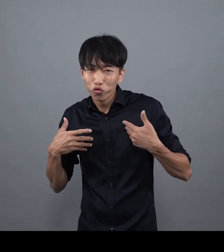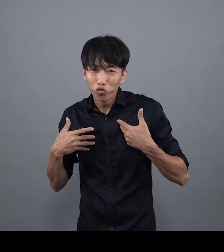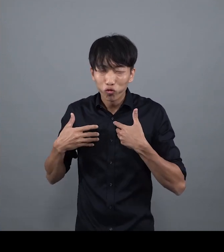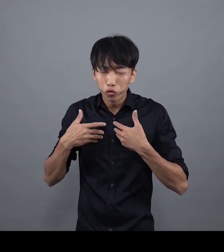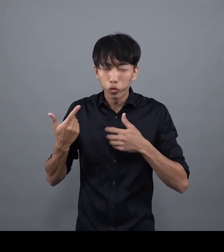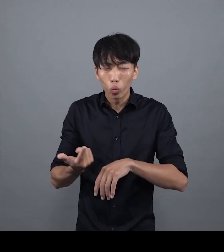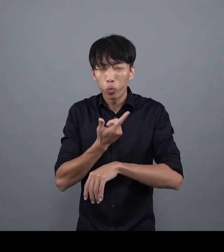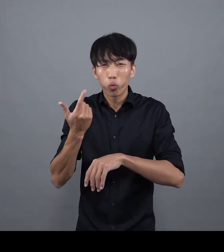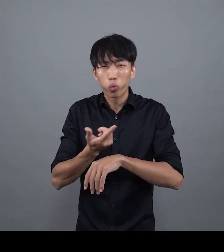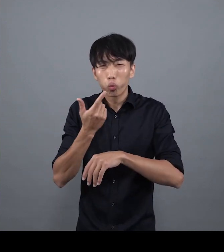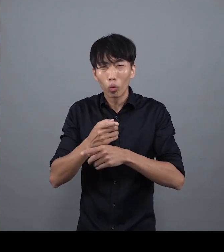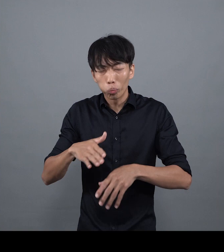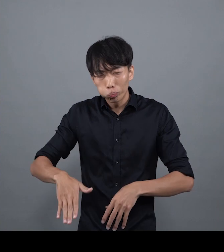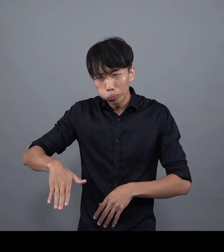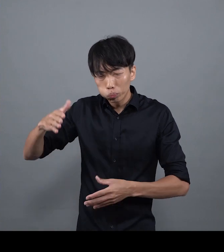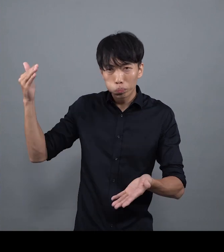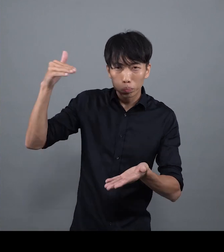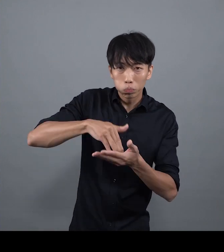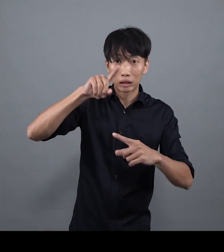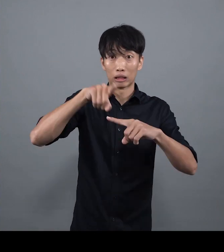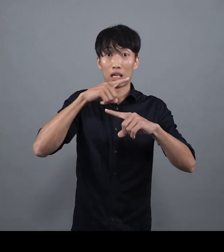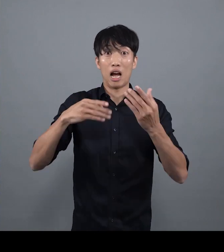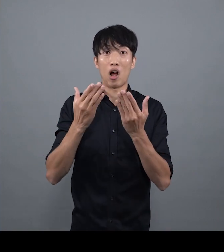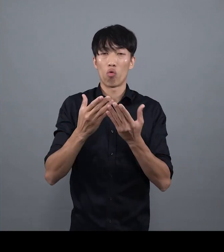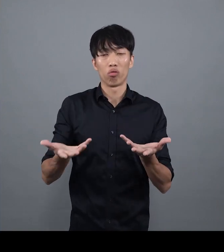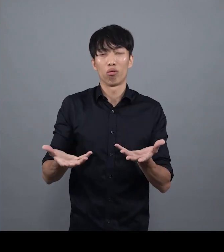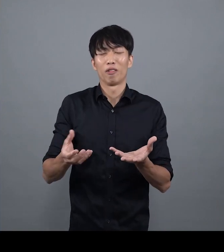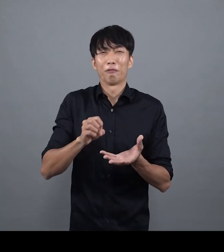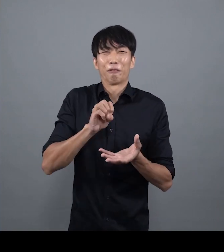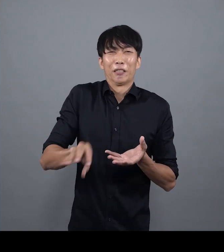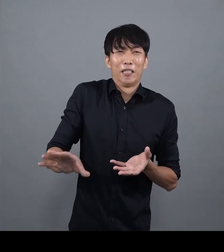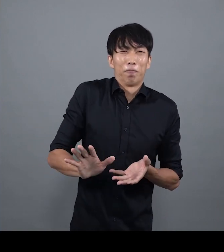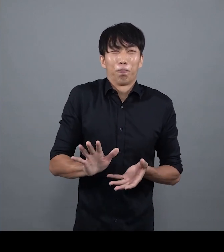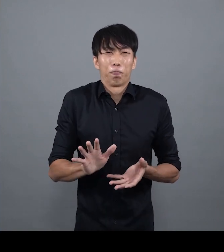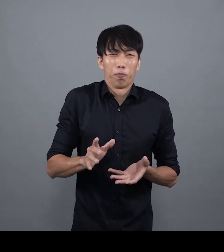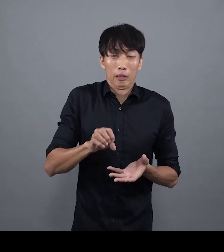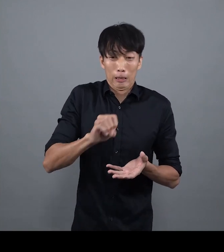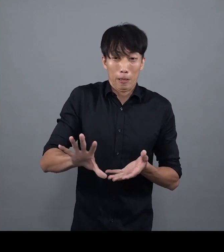for a long time Even now that she's studying at university, she isn't willing to give them up Not giving up something is a choice